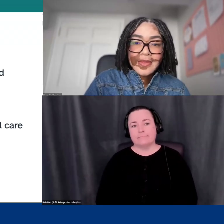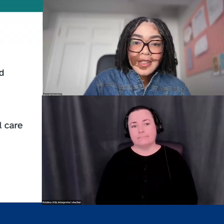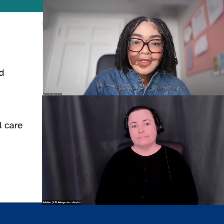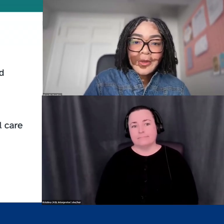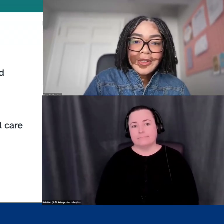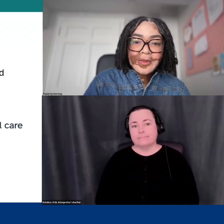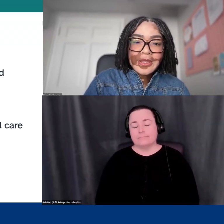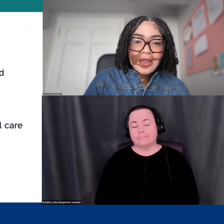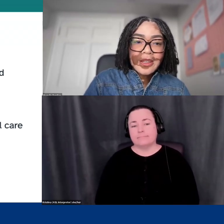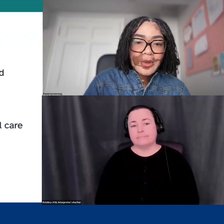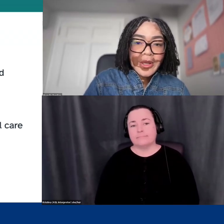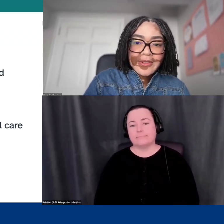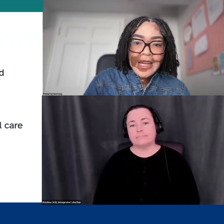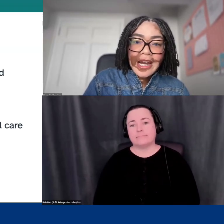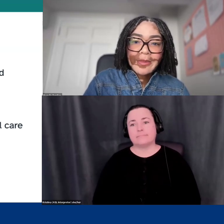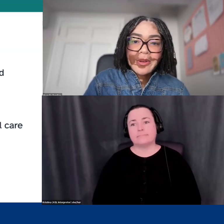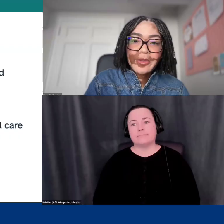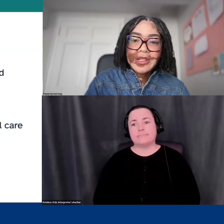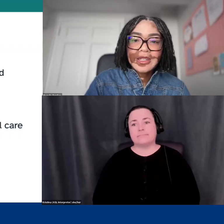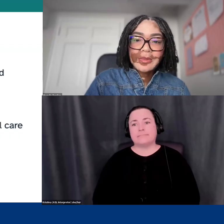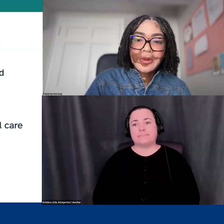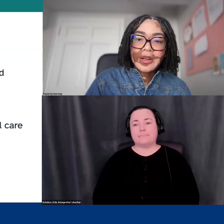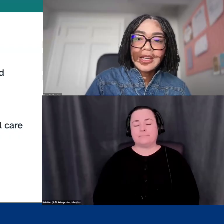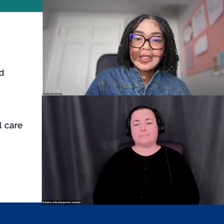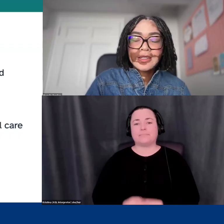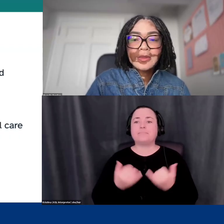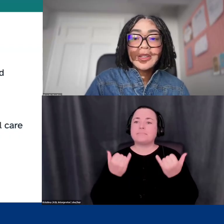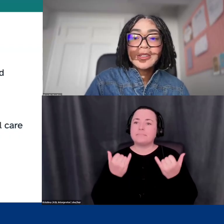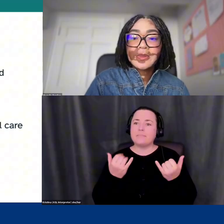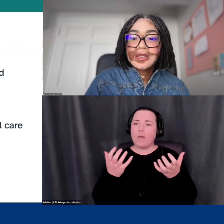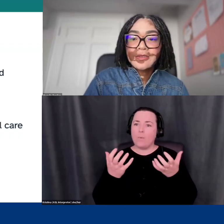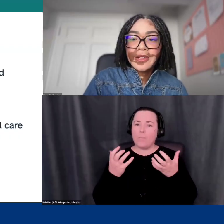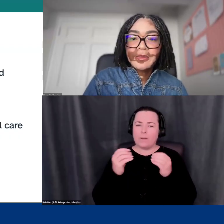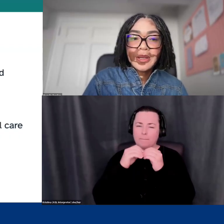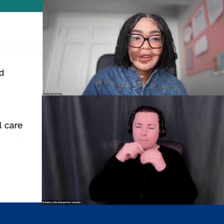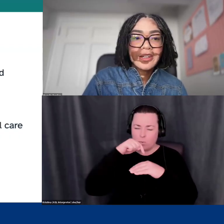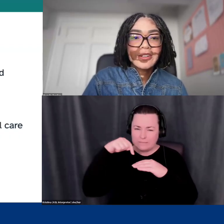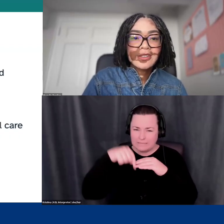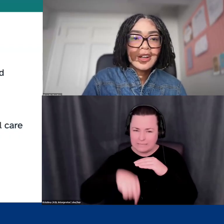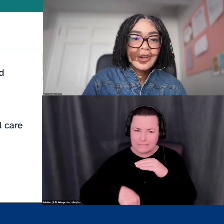So I want to spend a little bit of time going deeper into some of the specific barriers,